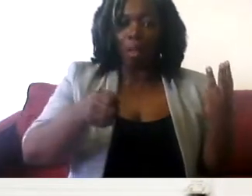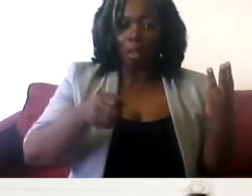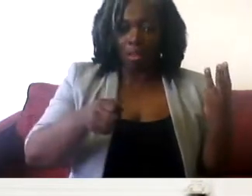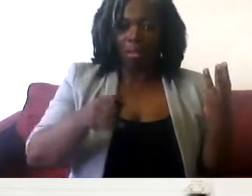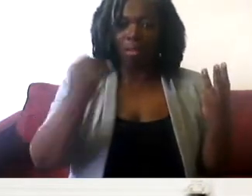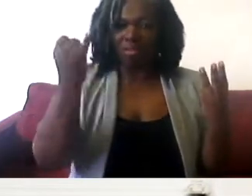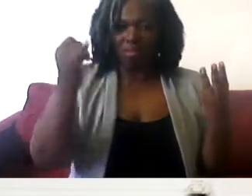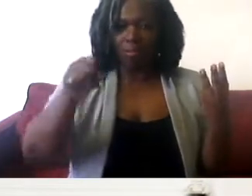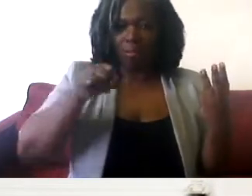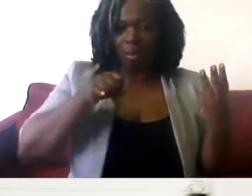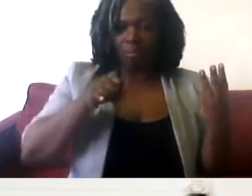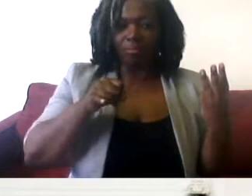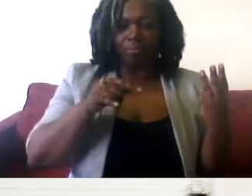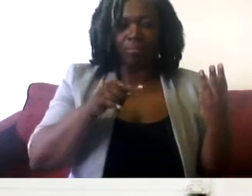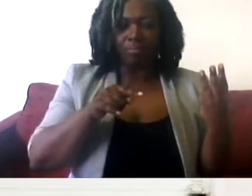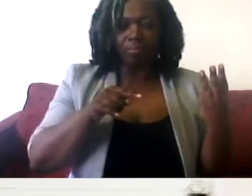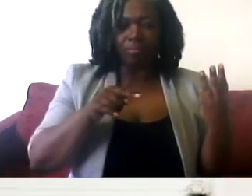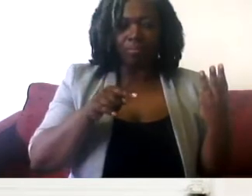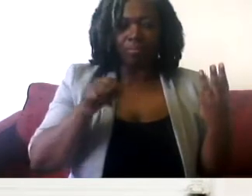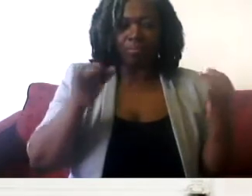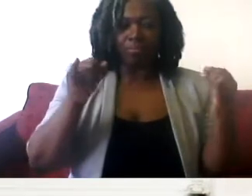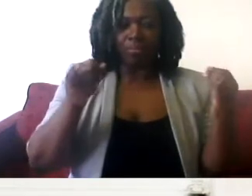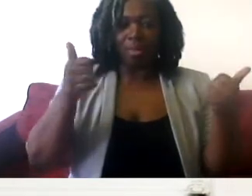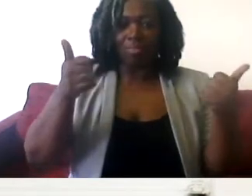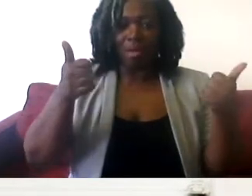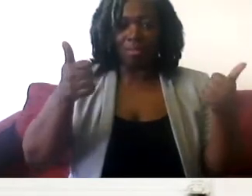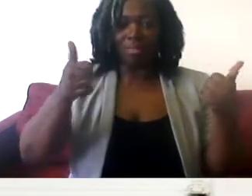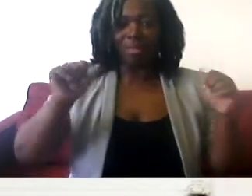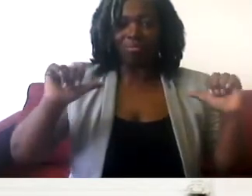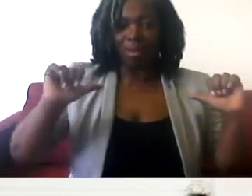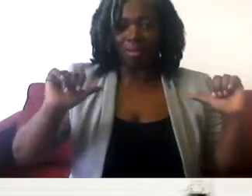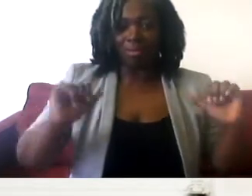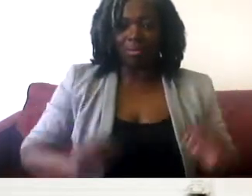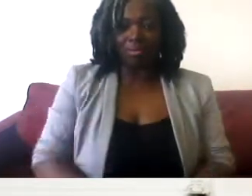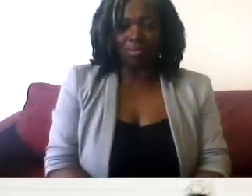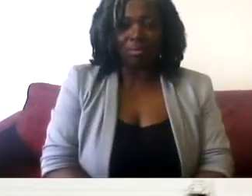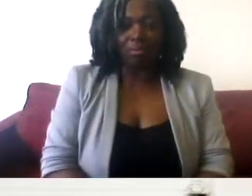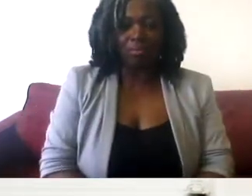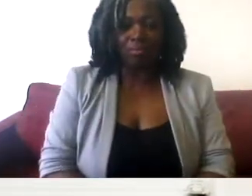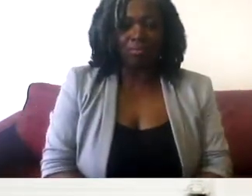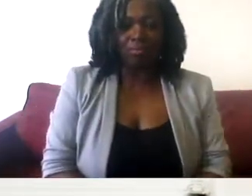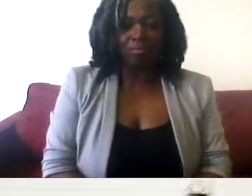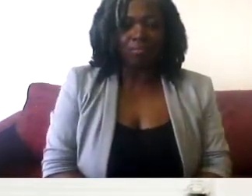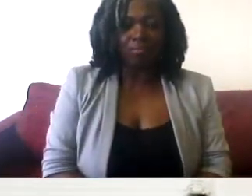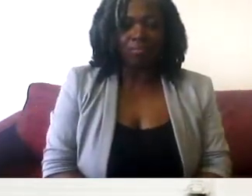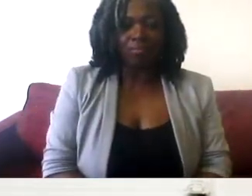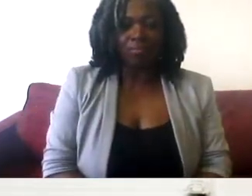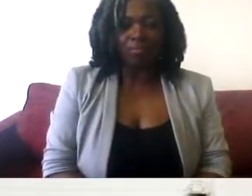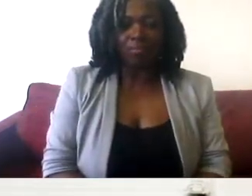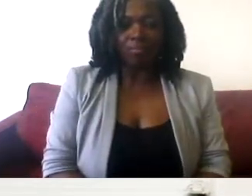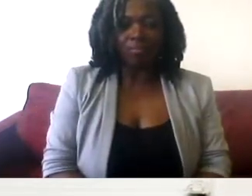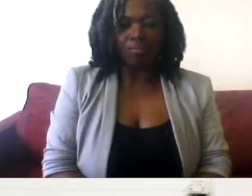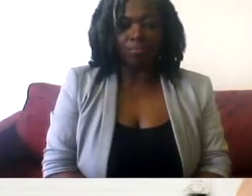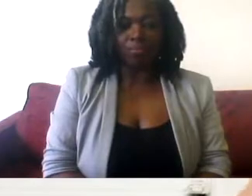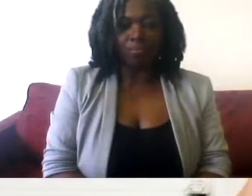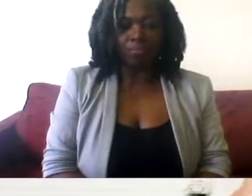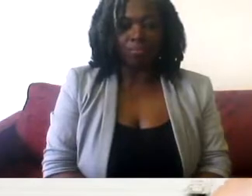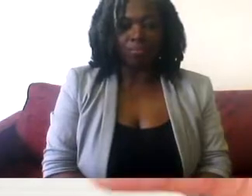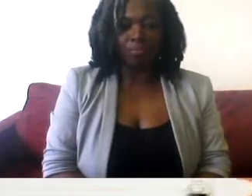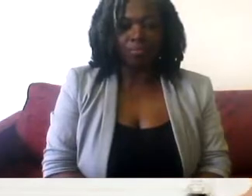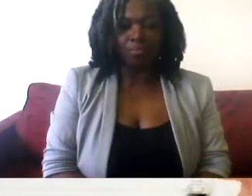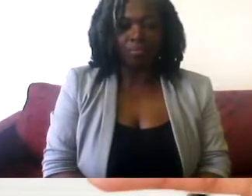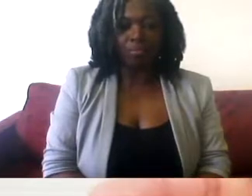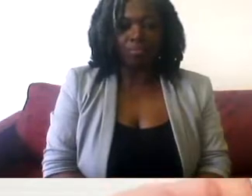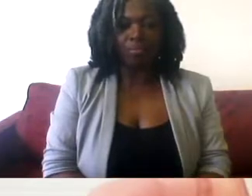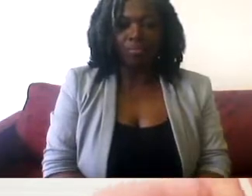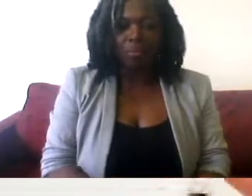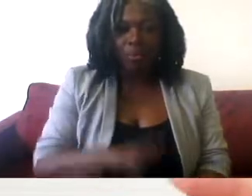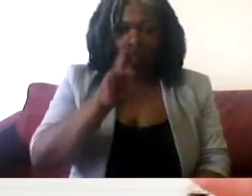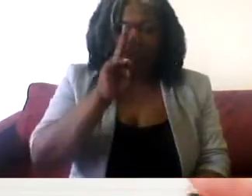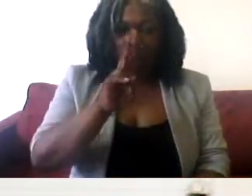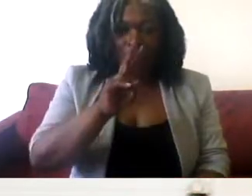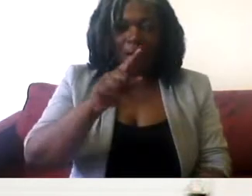third. Once we have got to this stage we